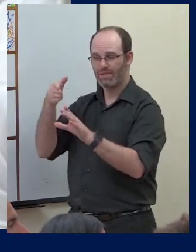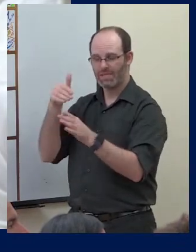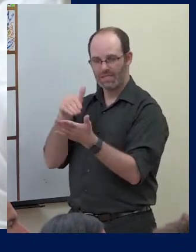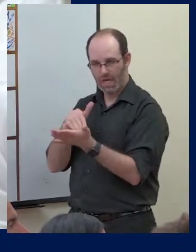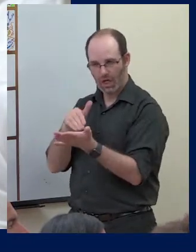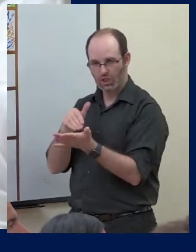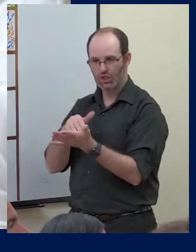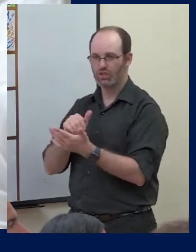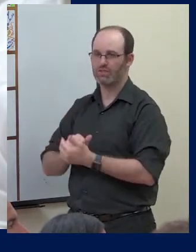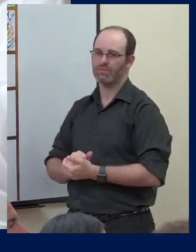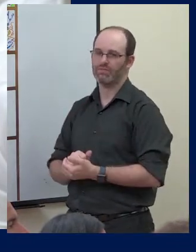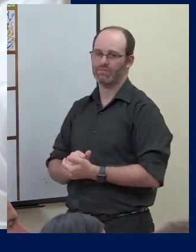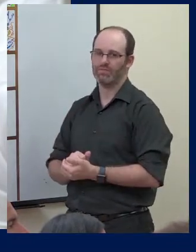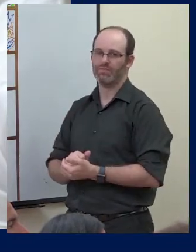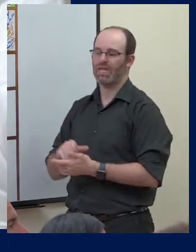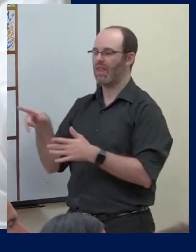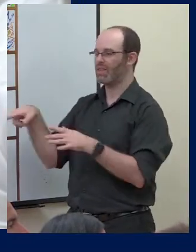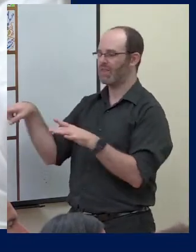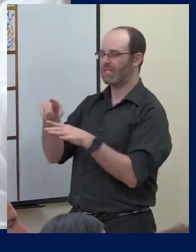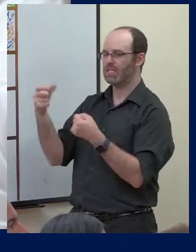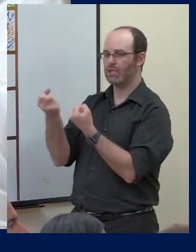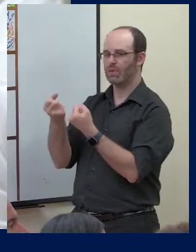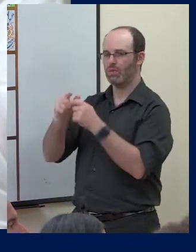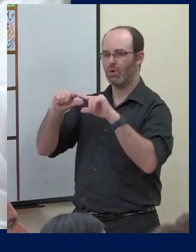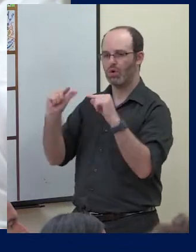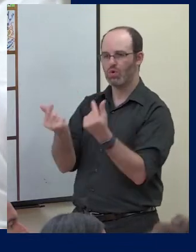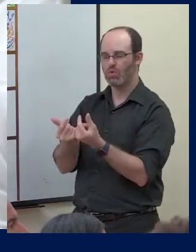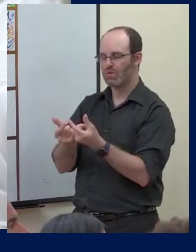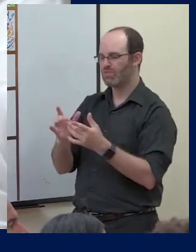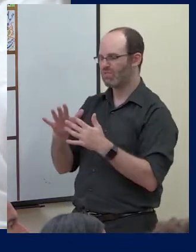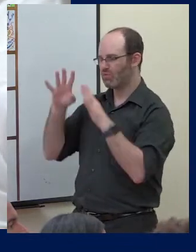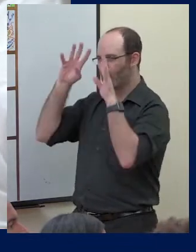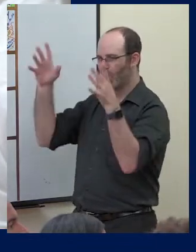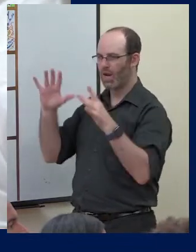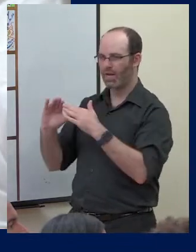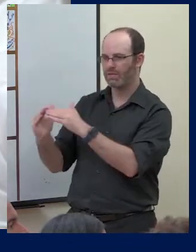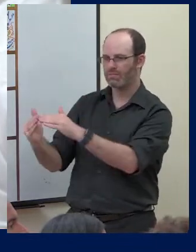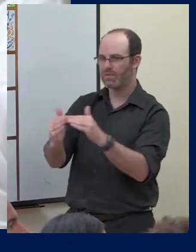These support groups created a sense of community among family like ours to understand the struggles